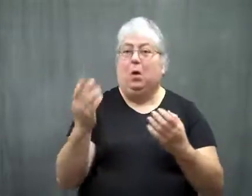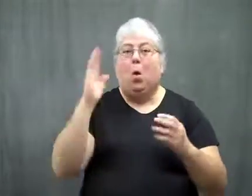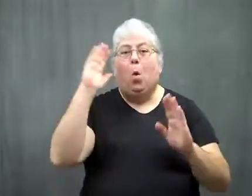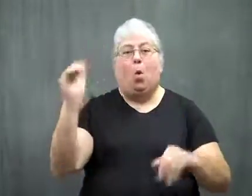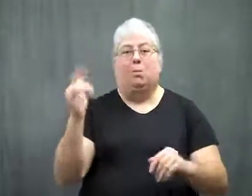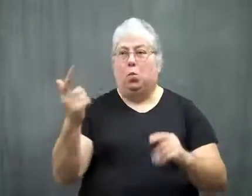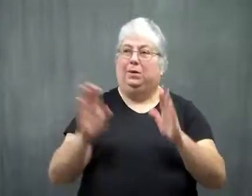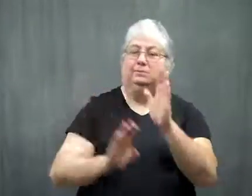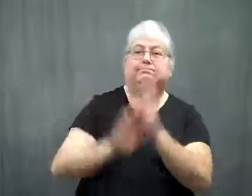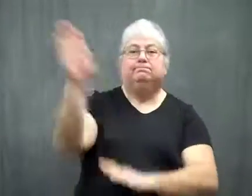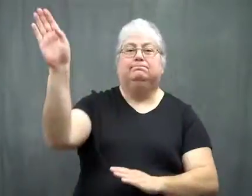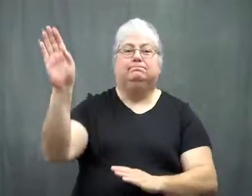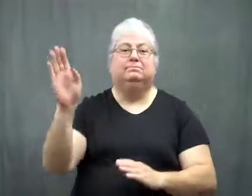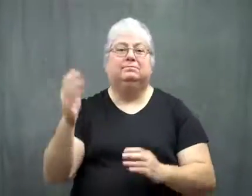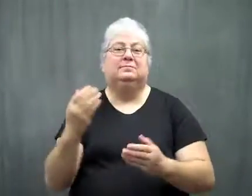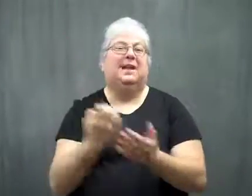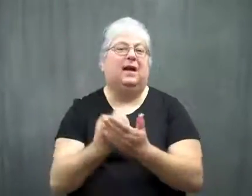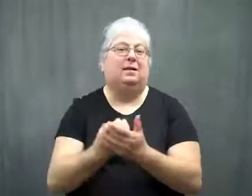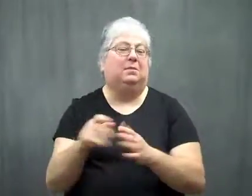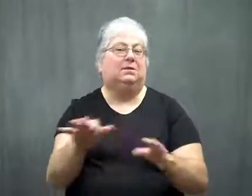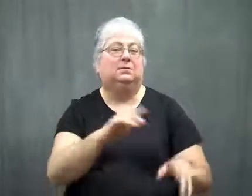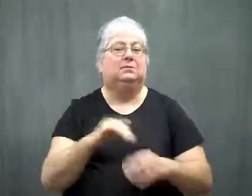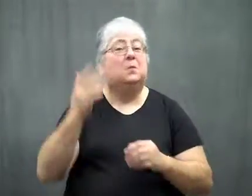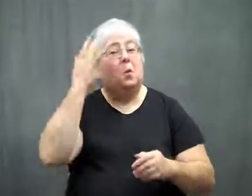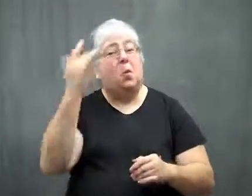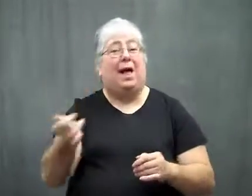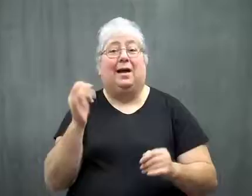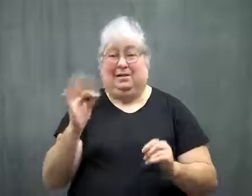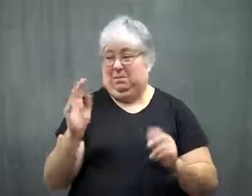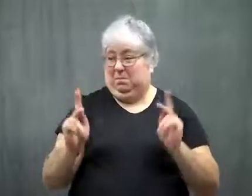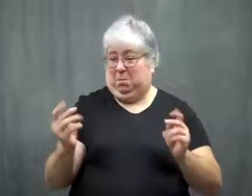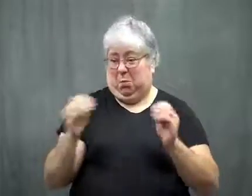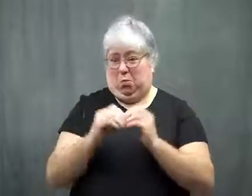He's hoping it will boost the economy.